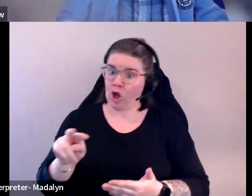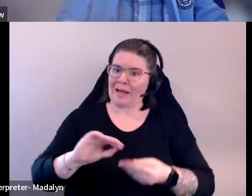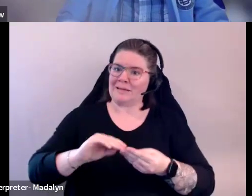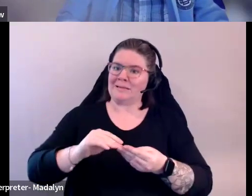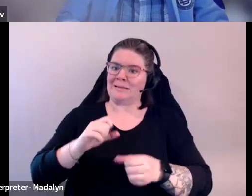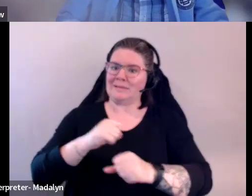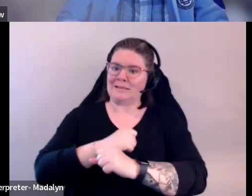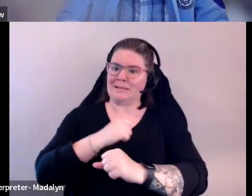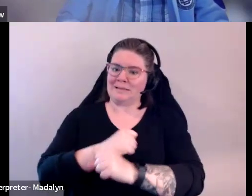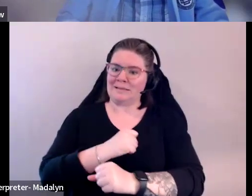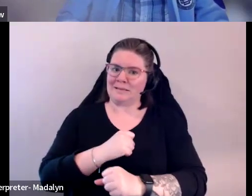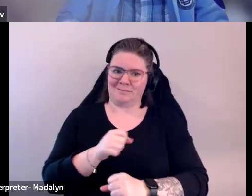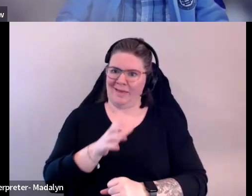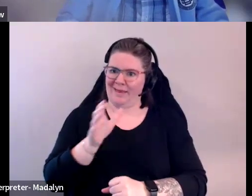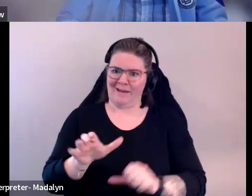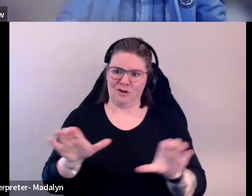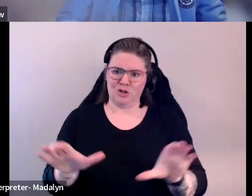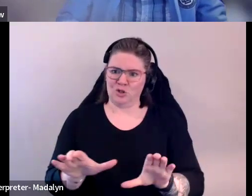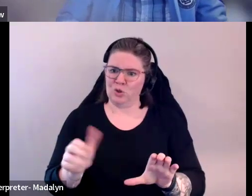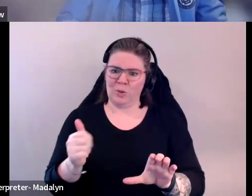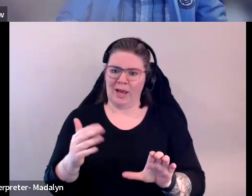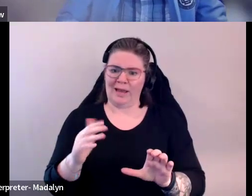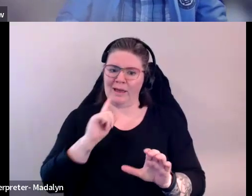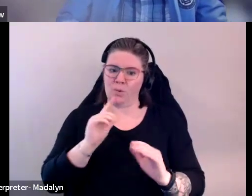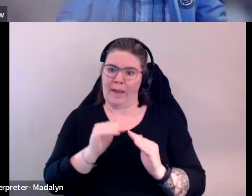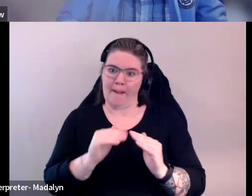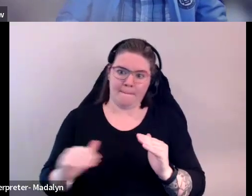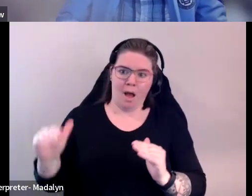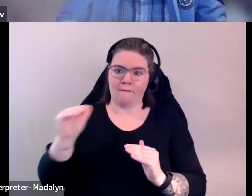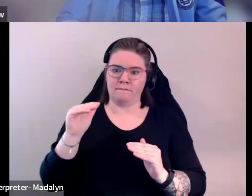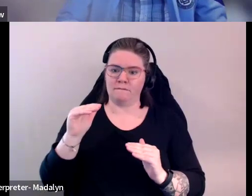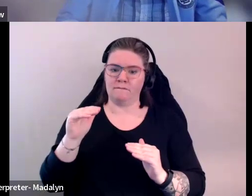Tom Olin: they never do anything about Tom Olin: grade. It's always substantive care.